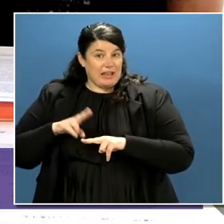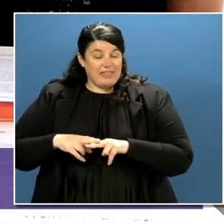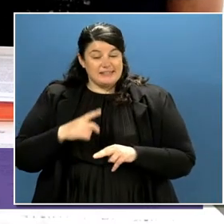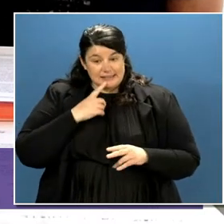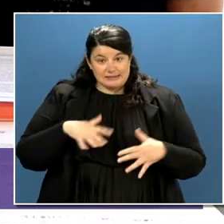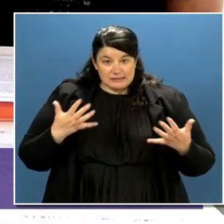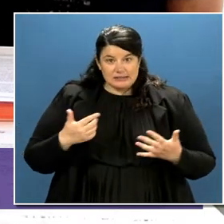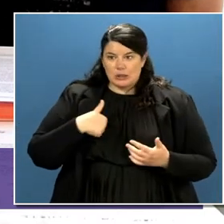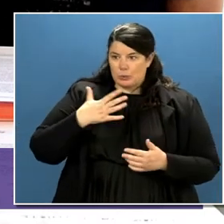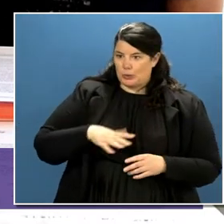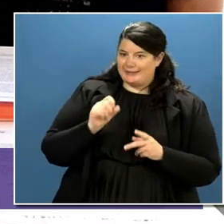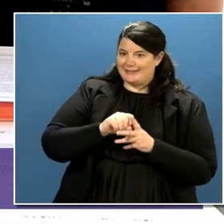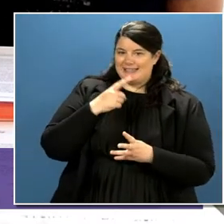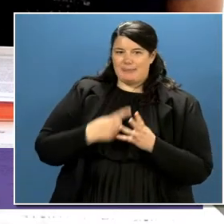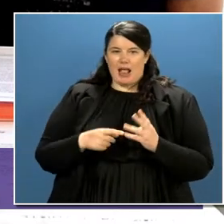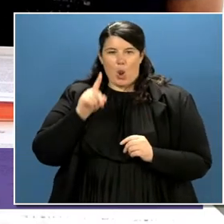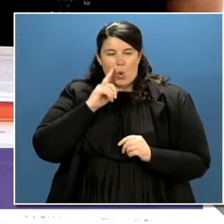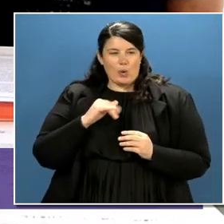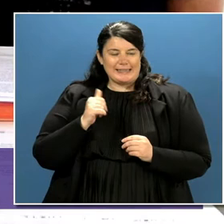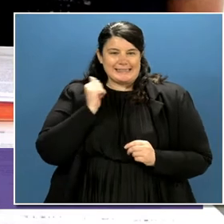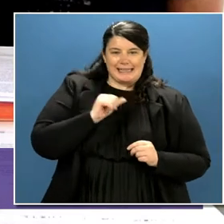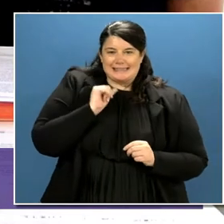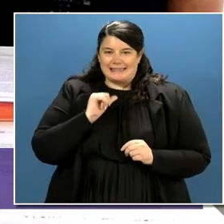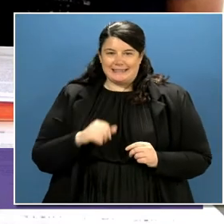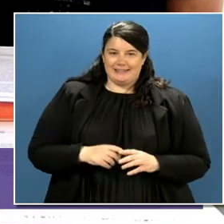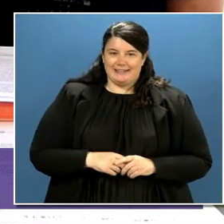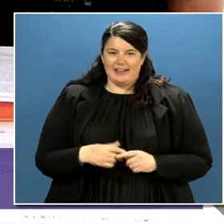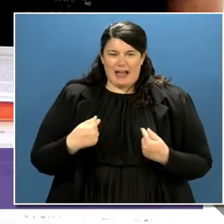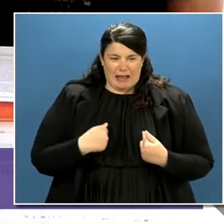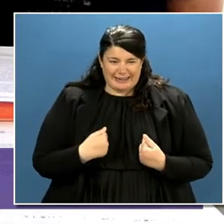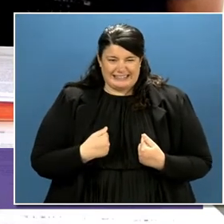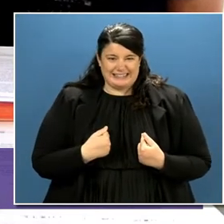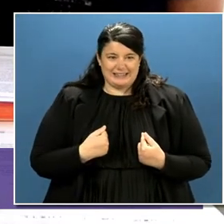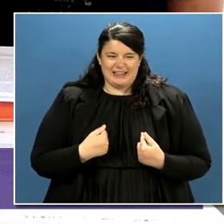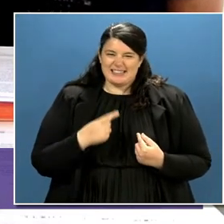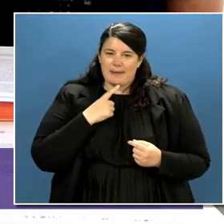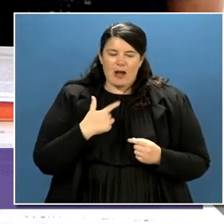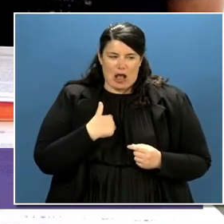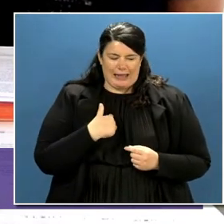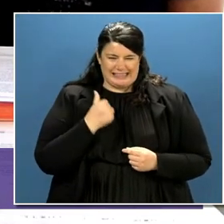"I want to make disability sexy". Now, I feel creepy saying that so I say "contemporary", but he felt the